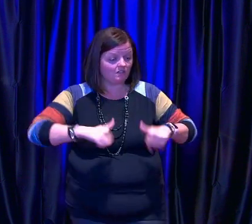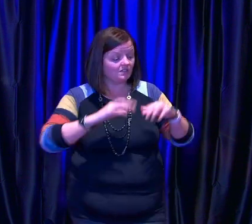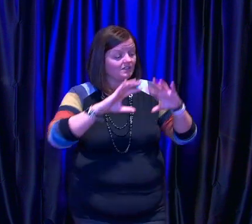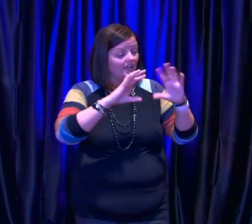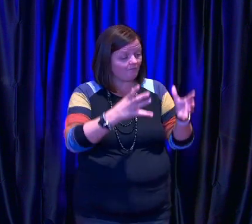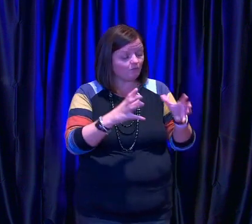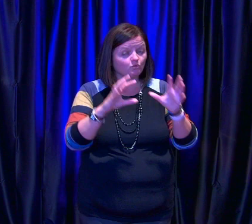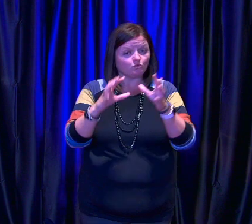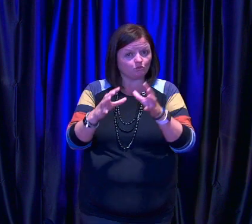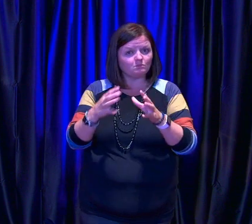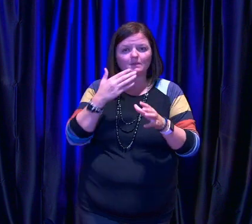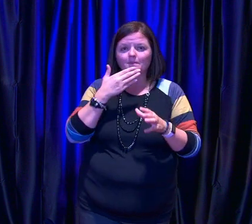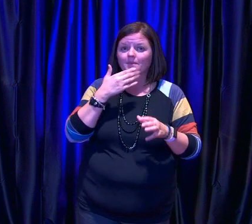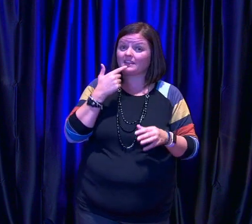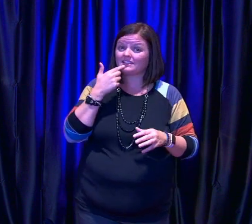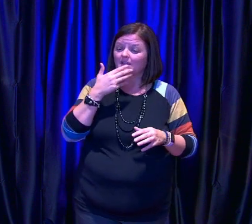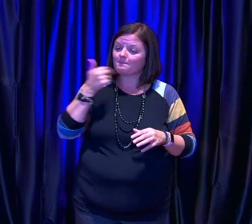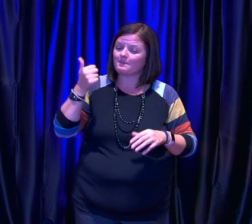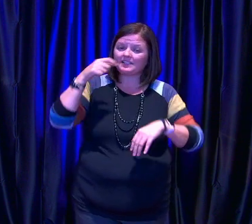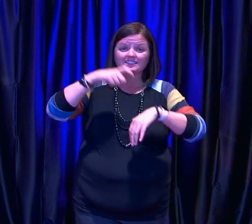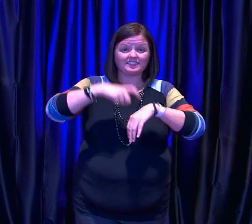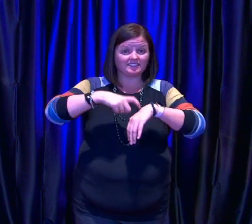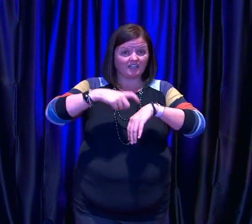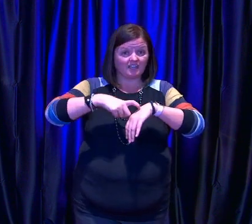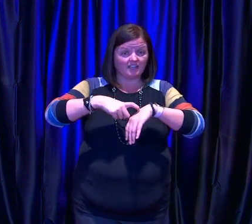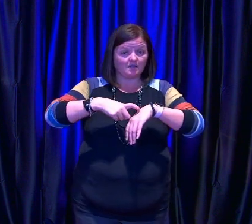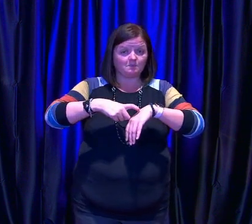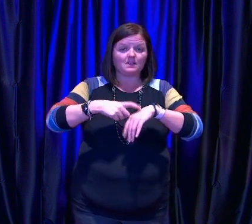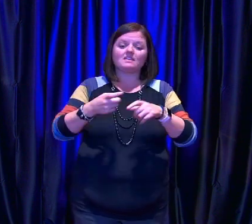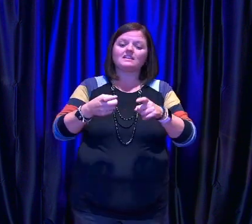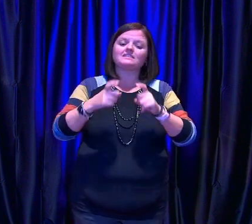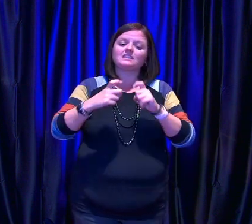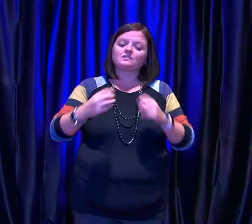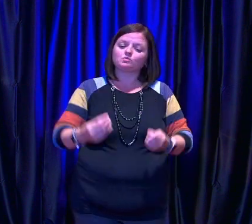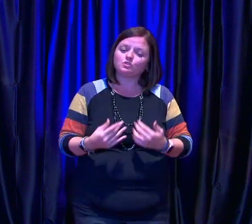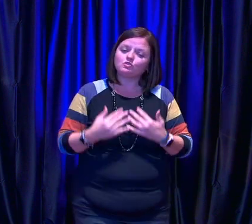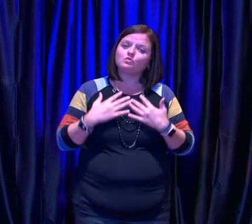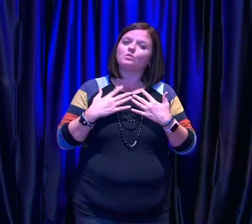know this the best time this gives this gives renewal to us we want to meet